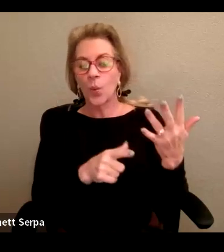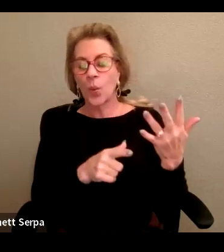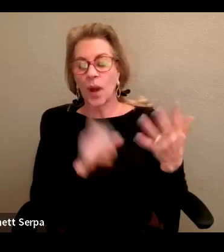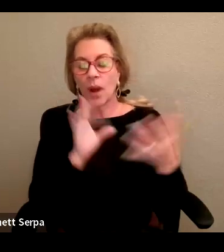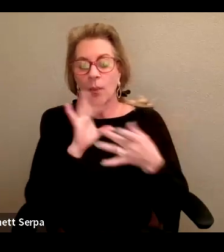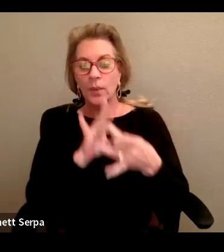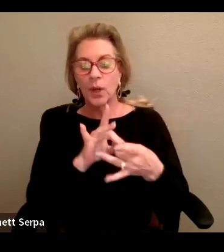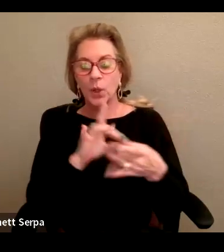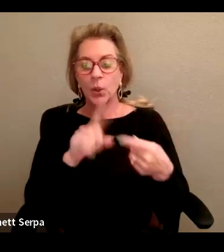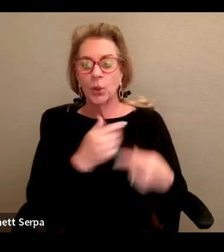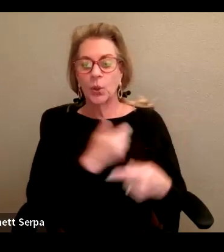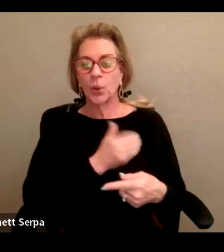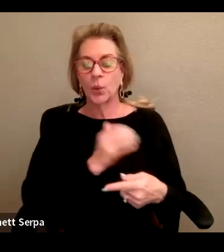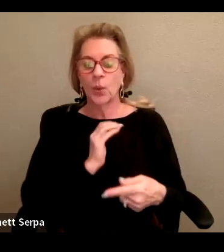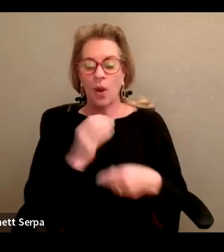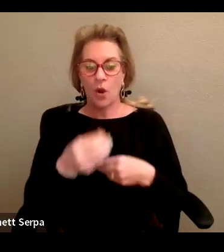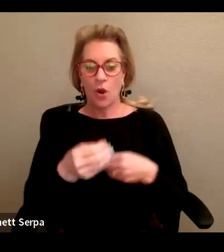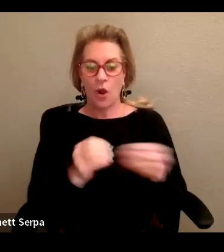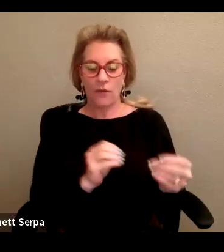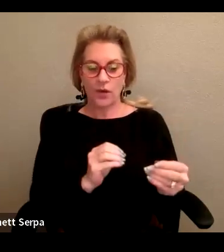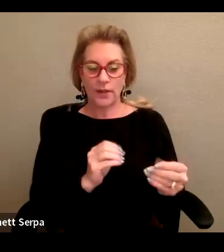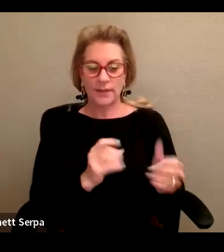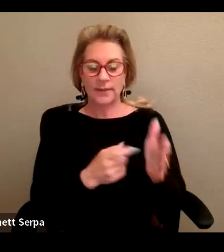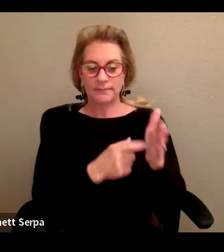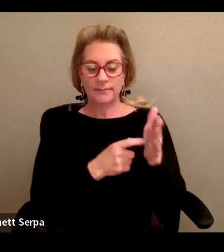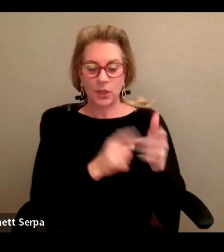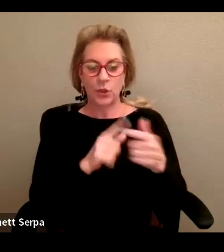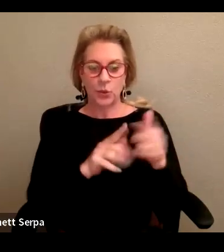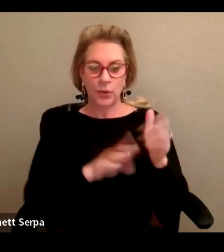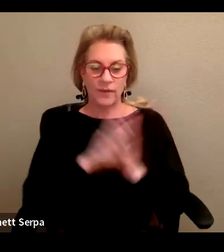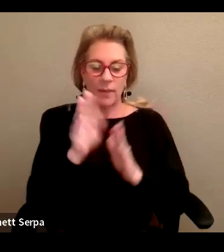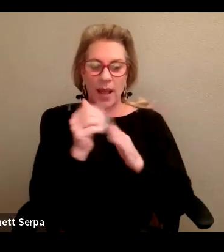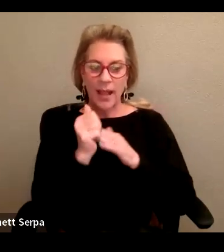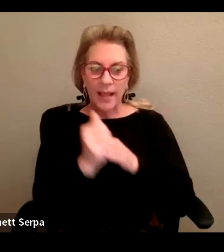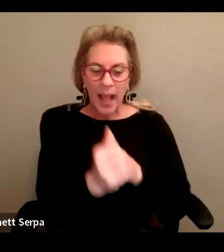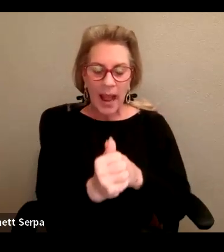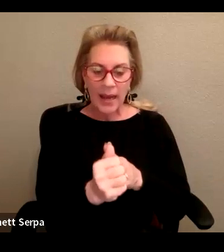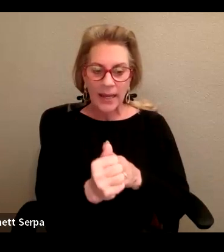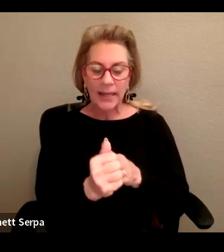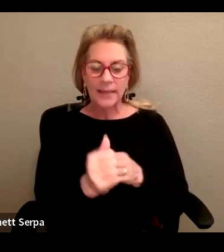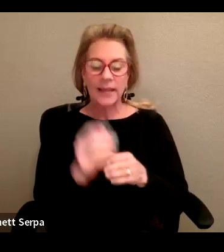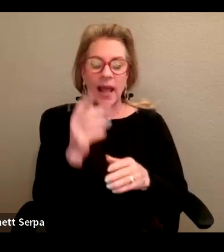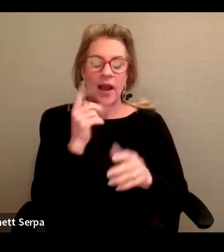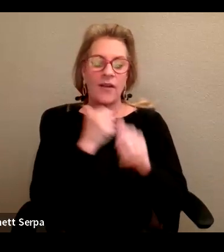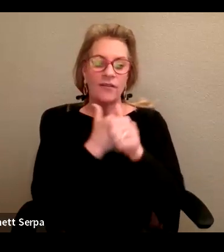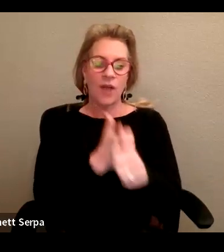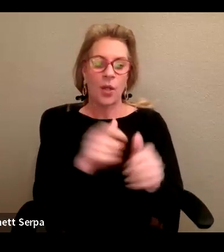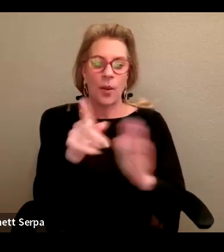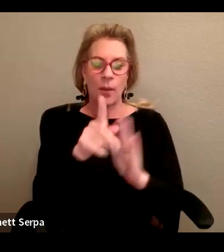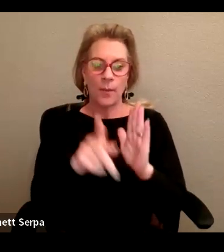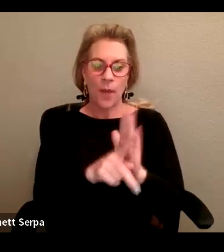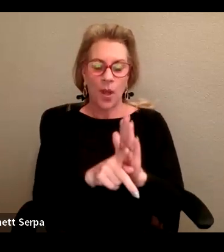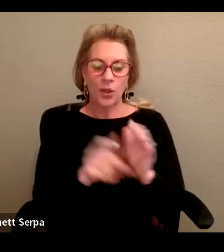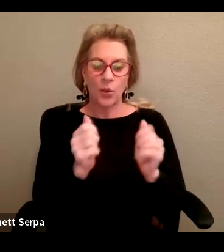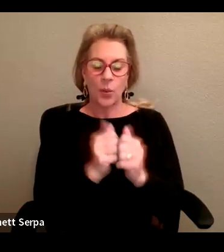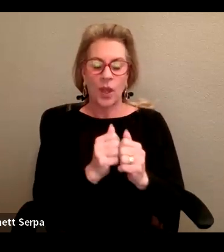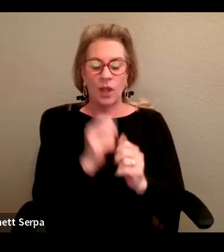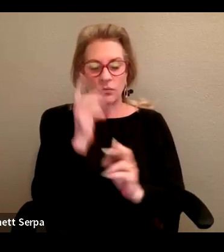to our offices mandate to develop guidances and model policies with respect to shelters